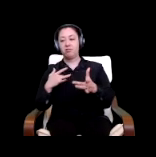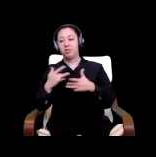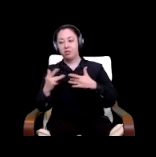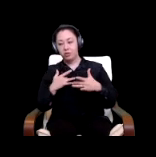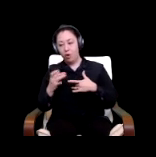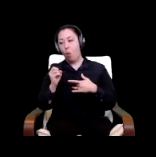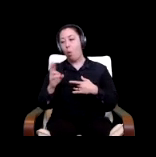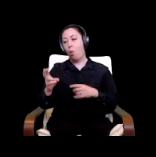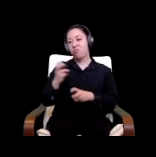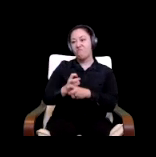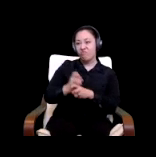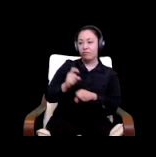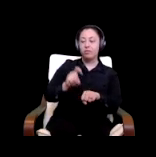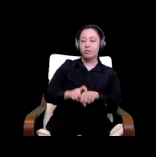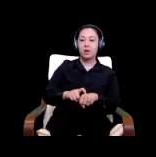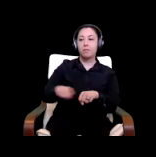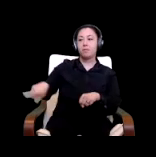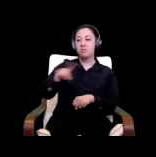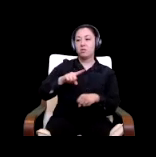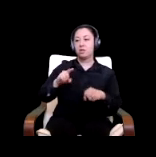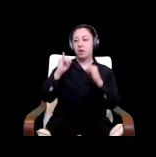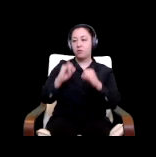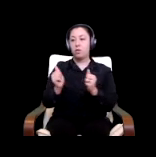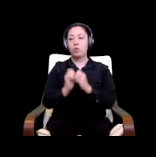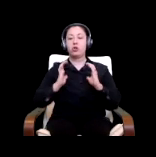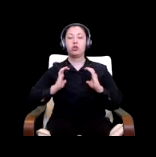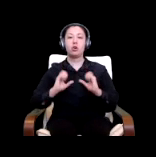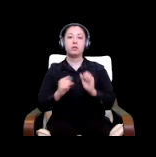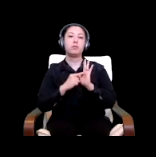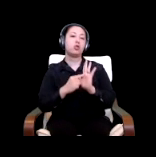by individuals with CHARGE.